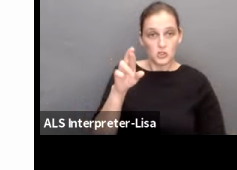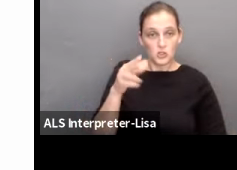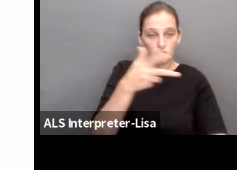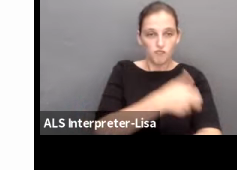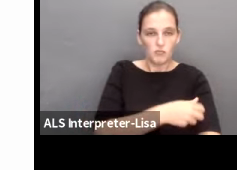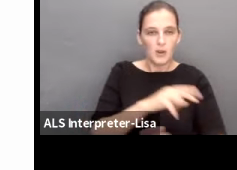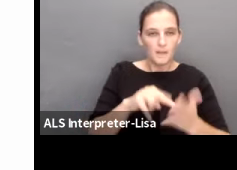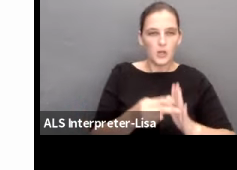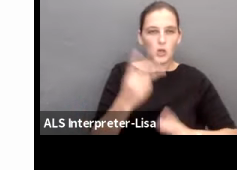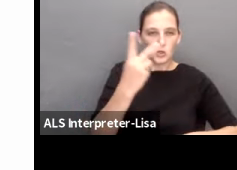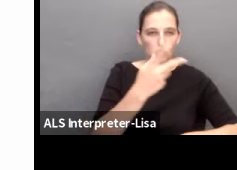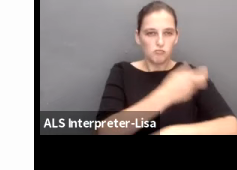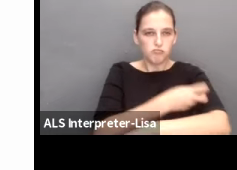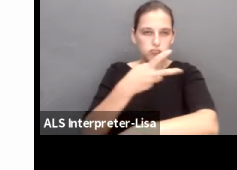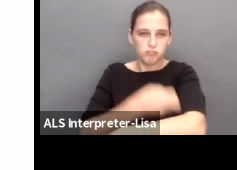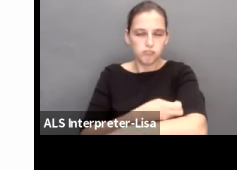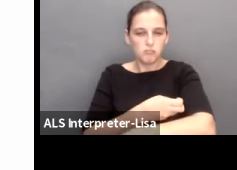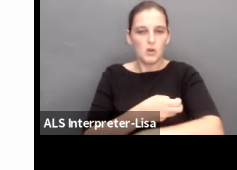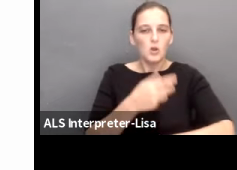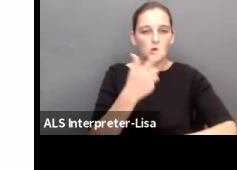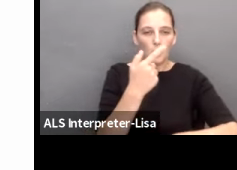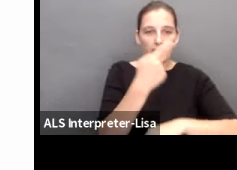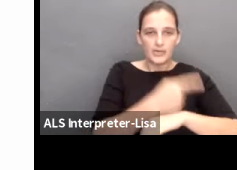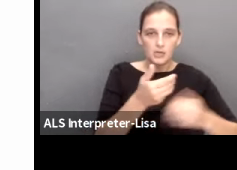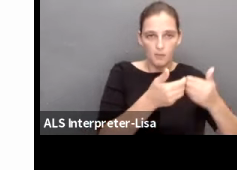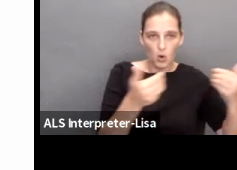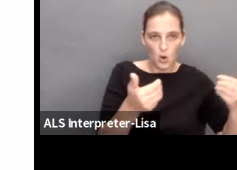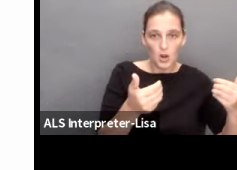apart, and their six months after they have finished